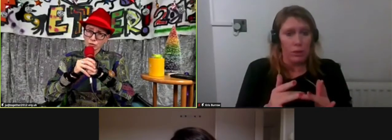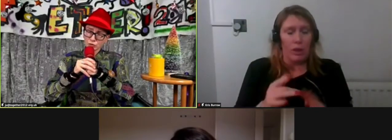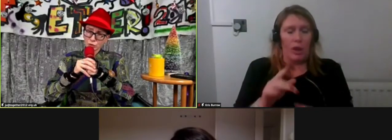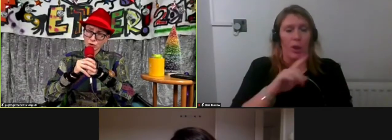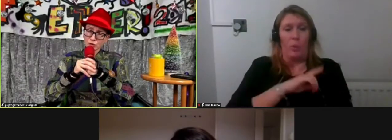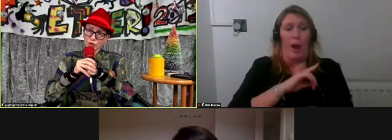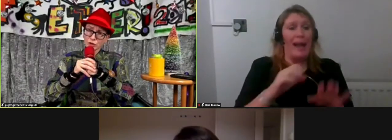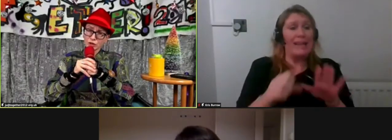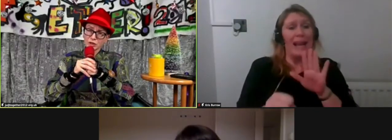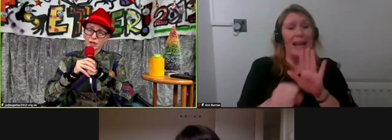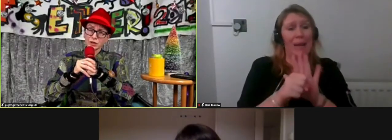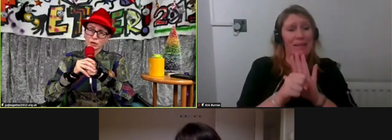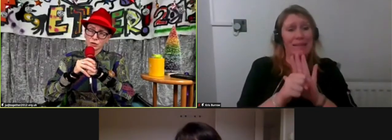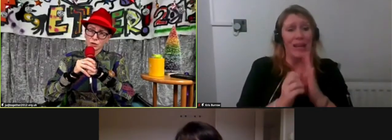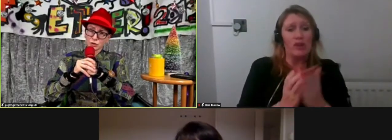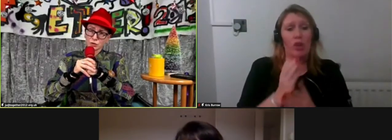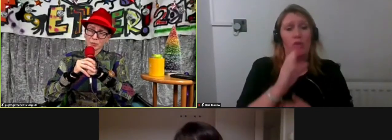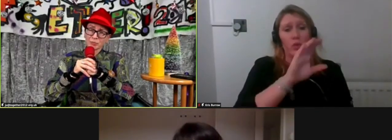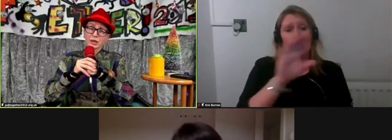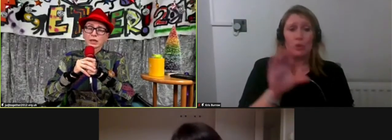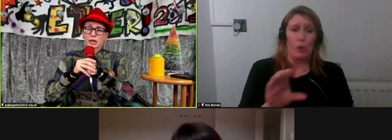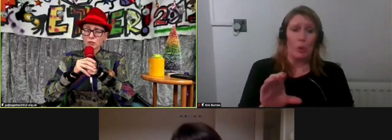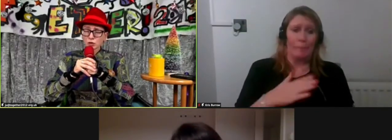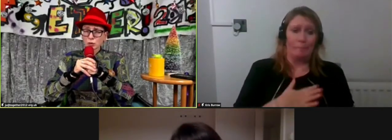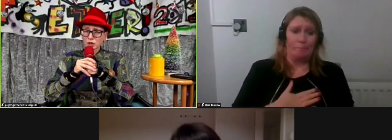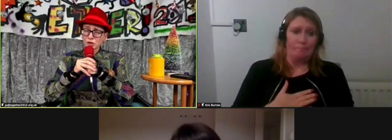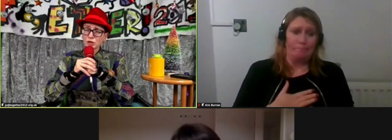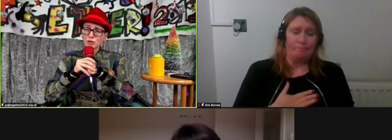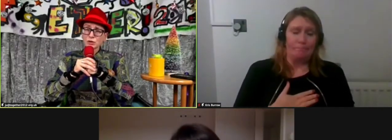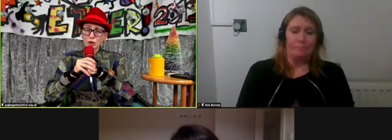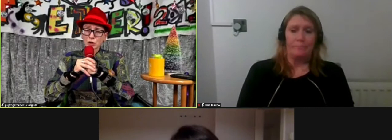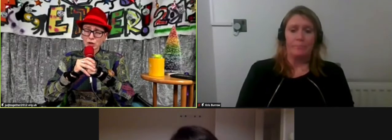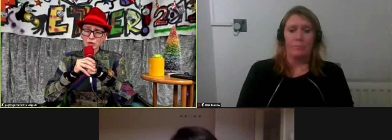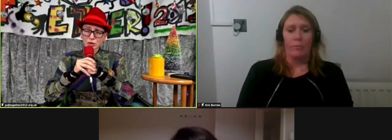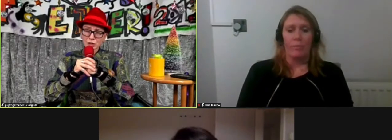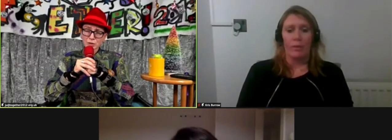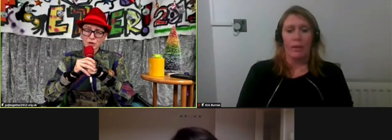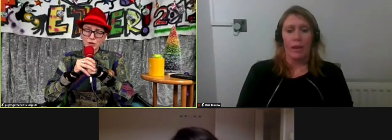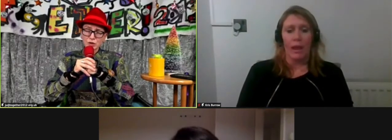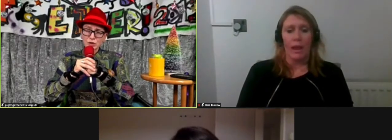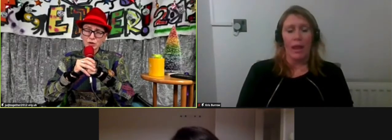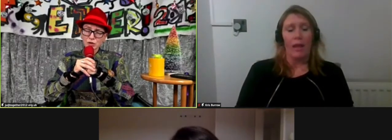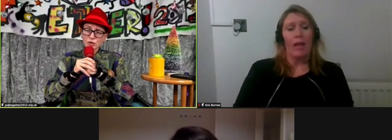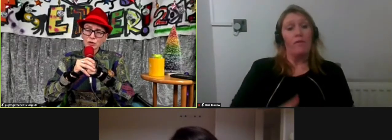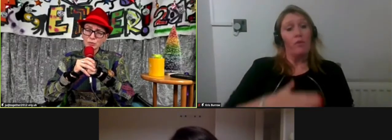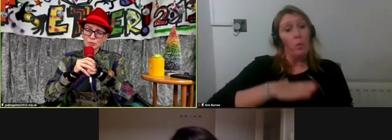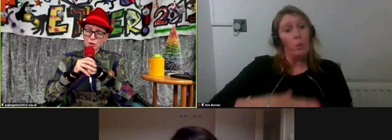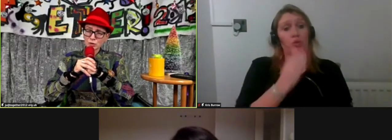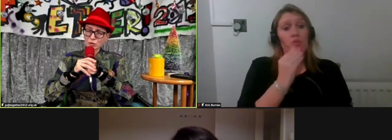unfortunately in Zoom. If you wish to use the closed captions, go to the bottom of